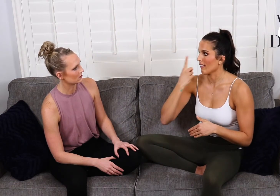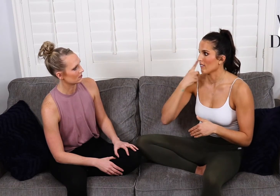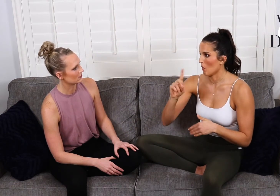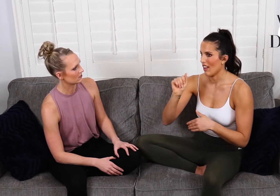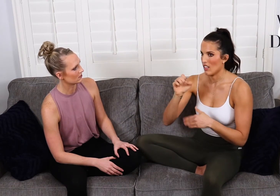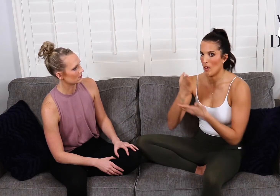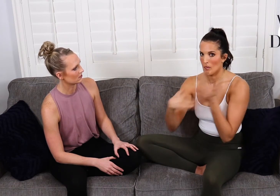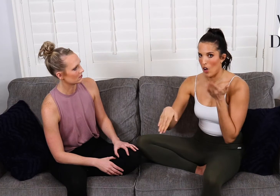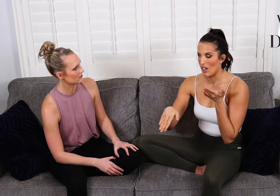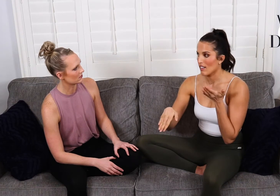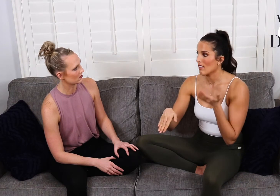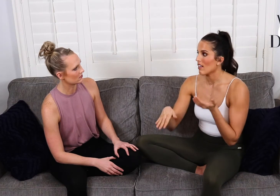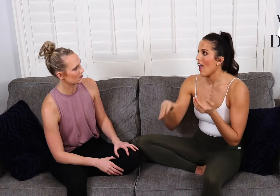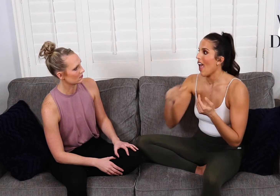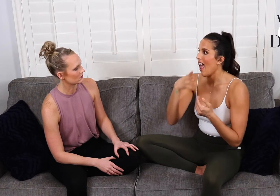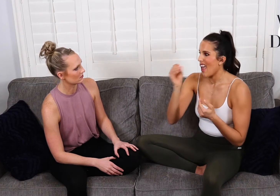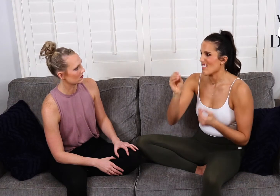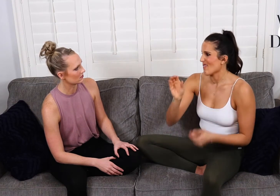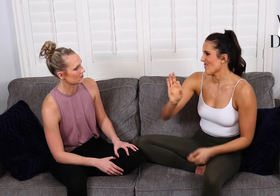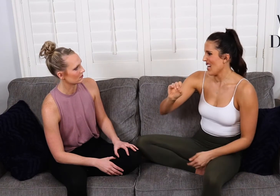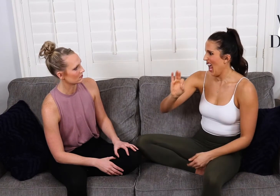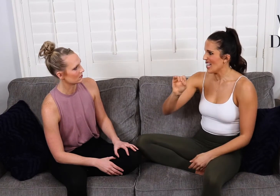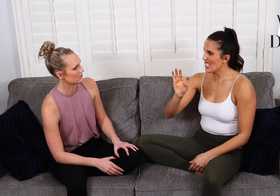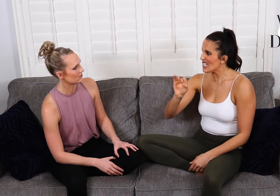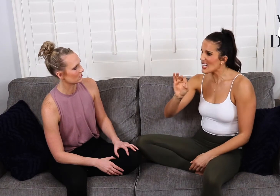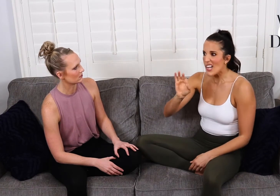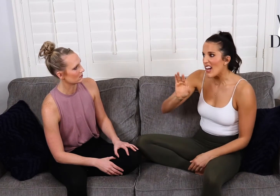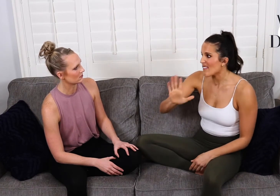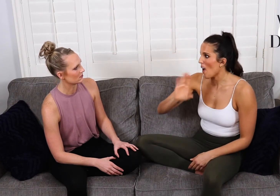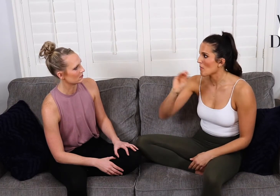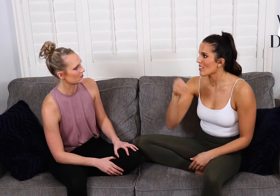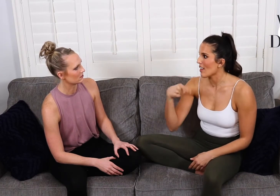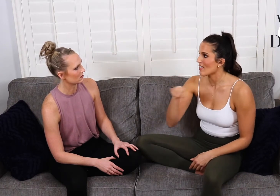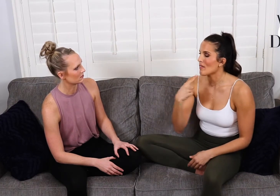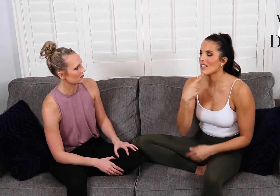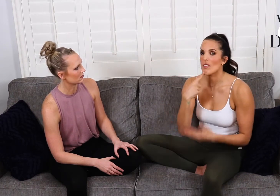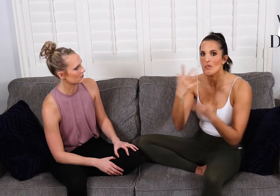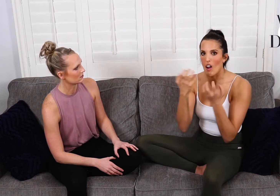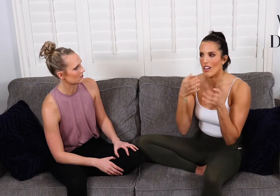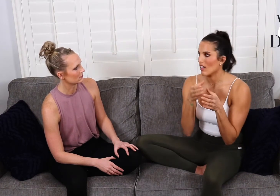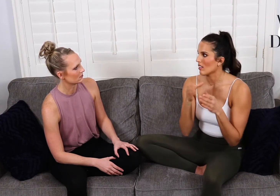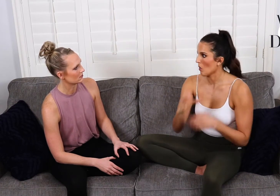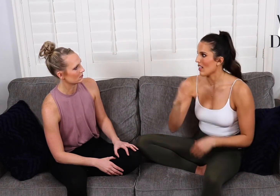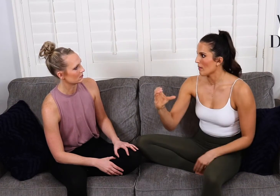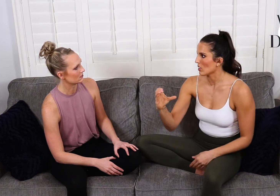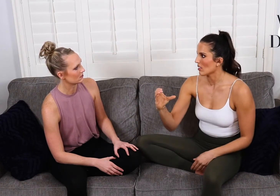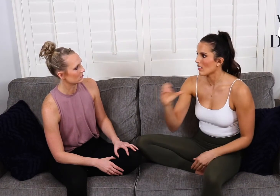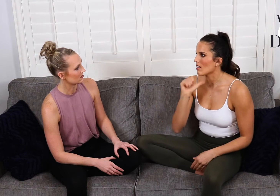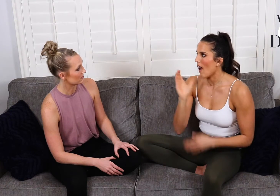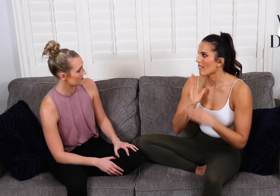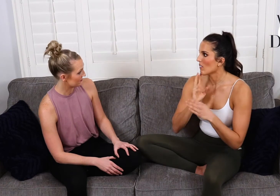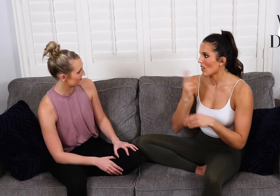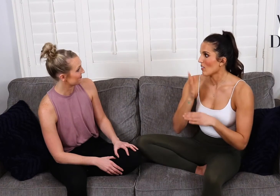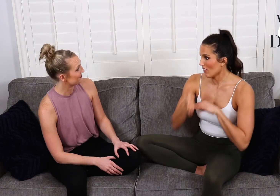for the ASL part? and like 90, 95 percent of them said they wanted closed captioning not voiceover